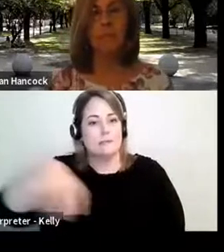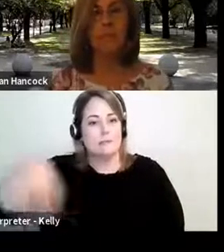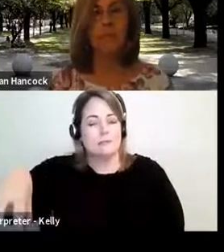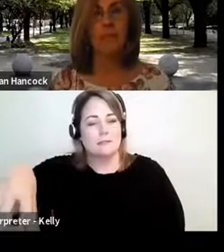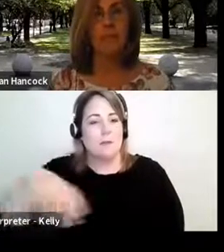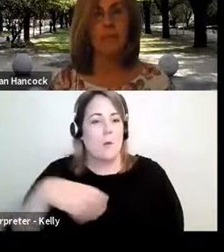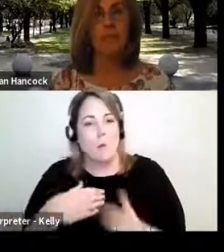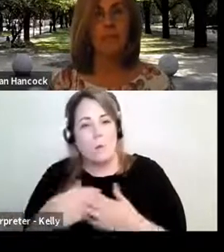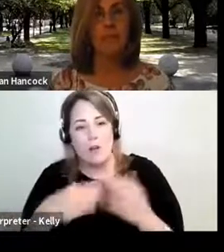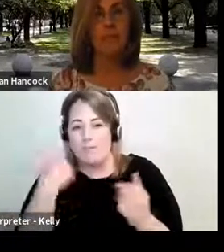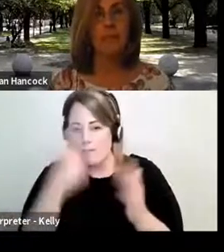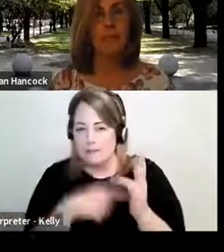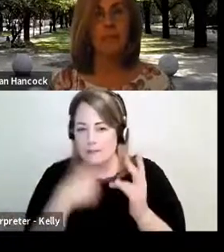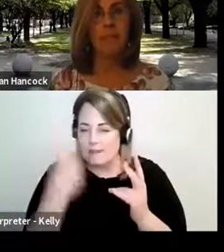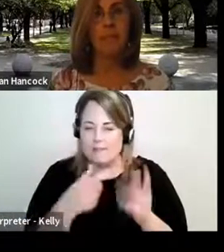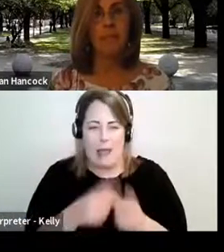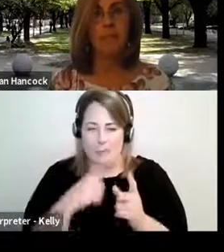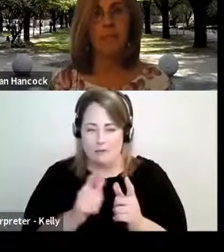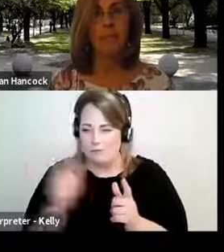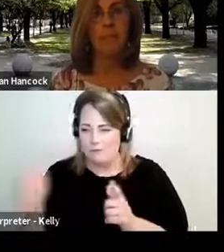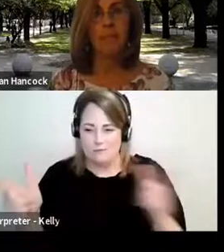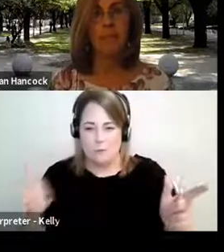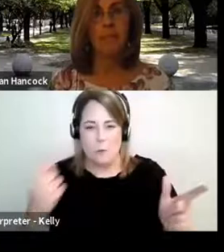and we’re about an hour away from each campus, organising that face-to-face was